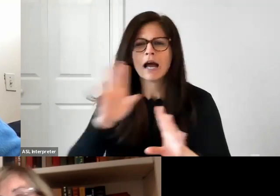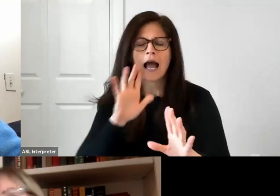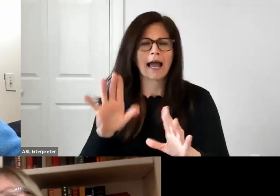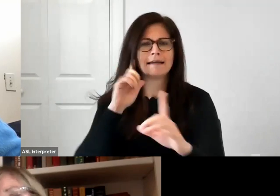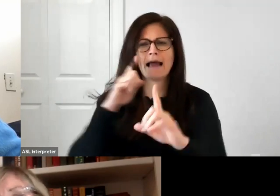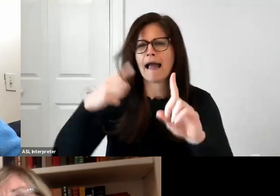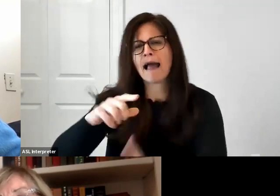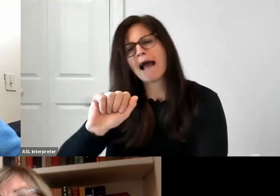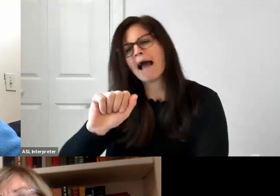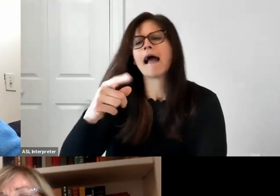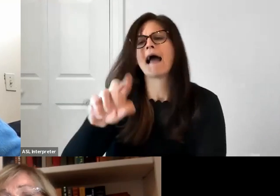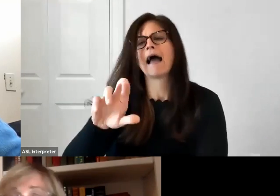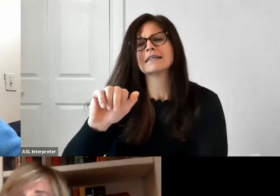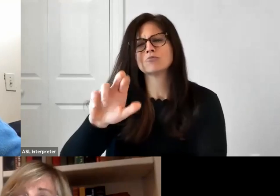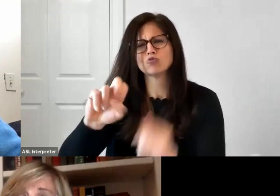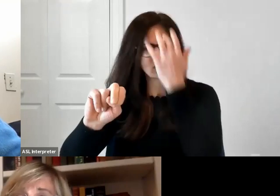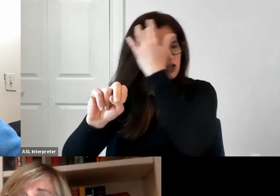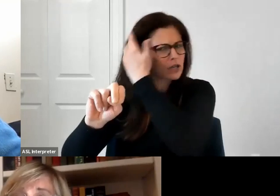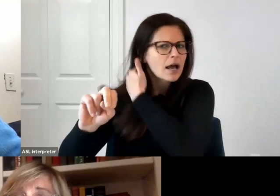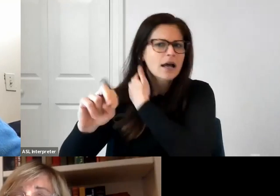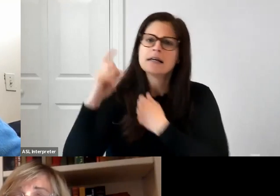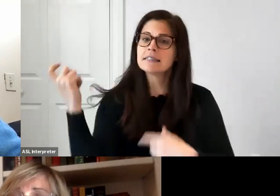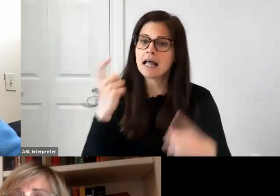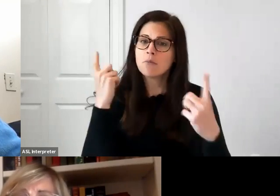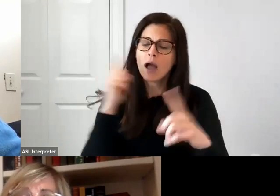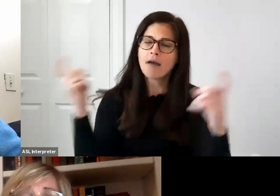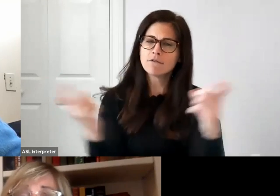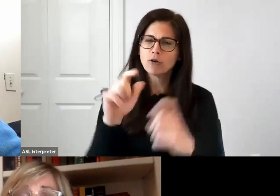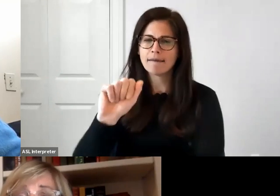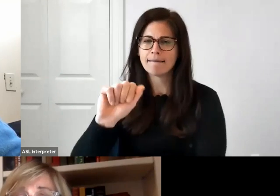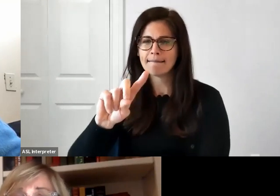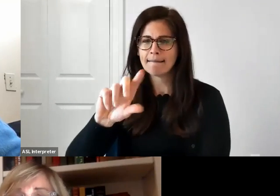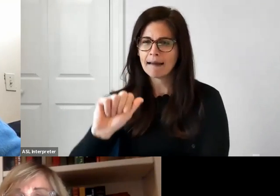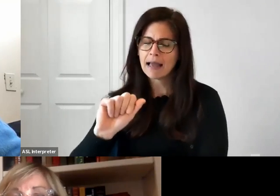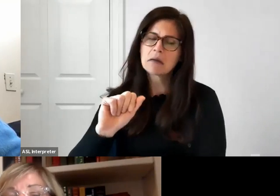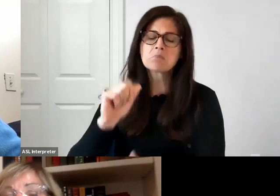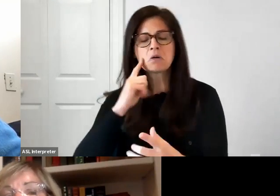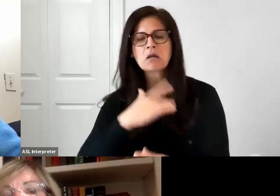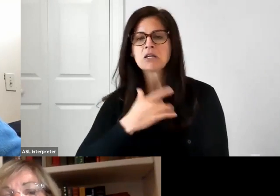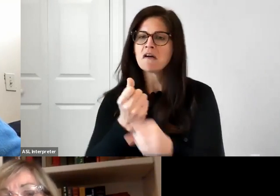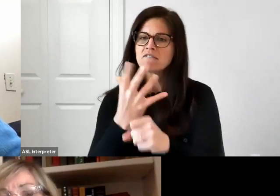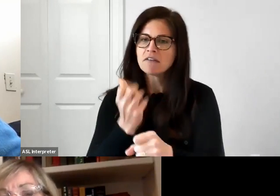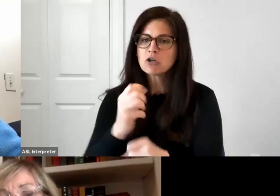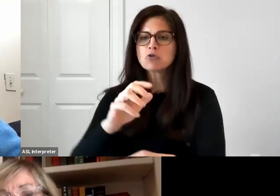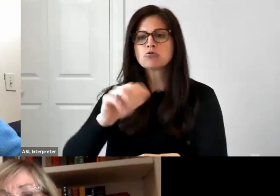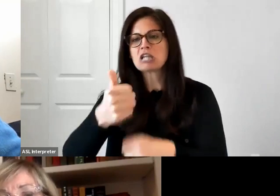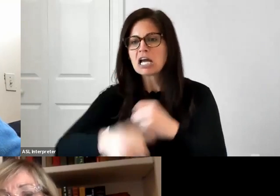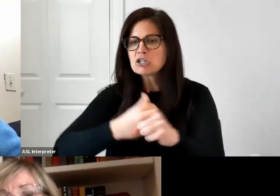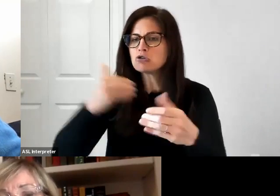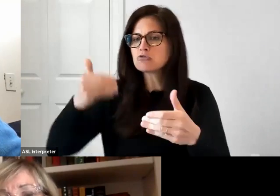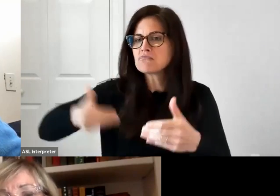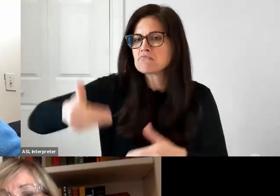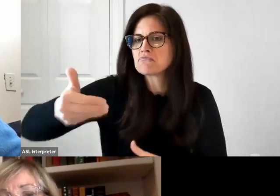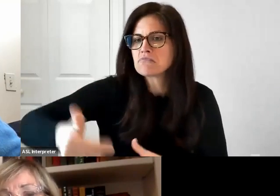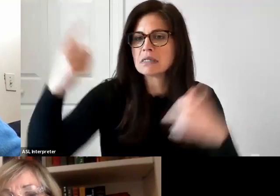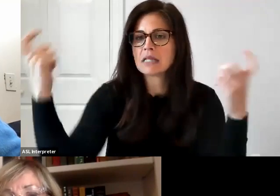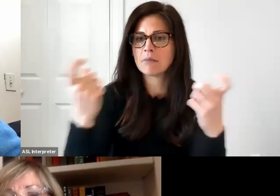We celebrate the anniversary of the Americans with Disabilities Act every five or ten years. However, it is not the act itself,